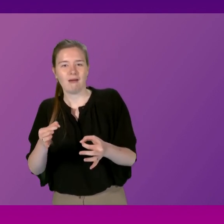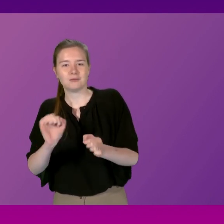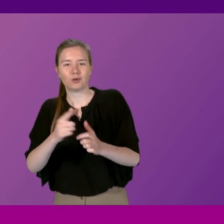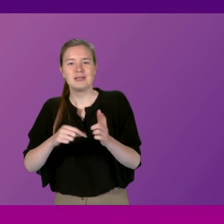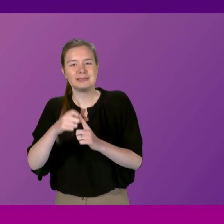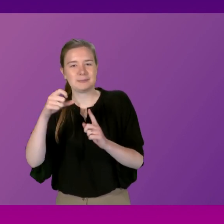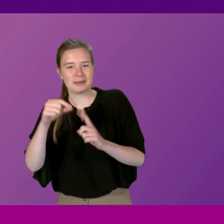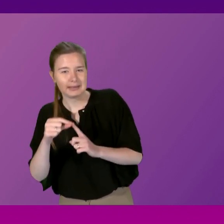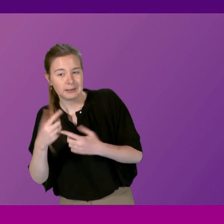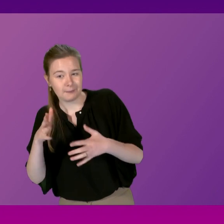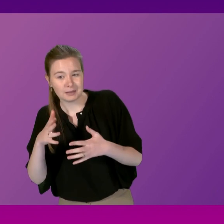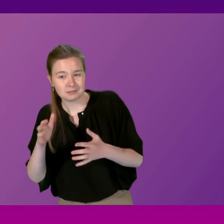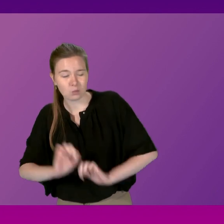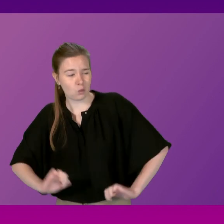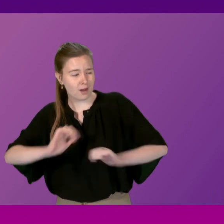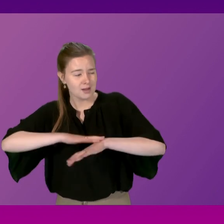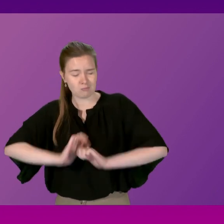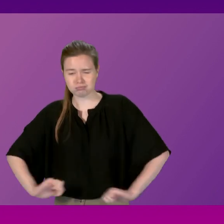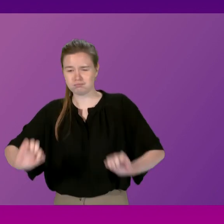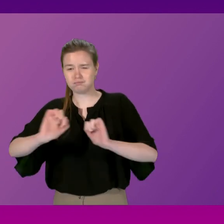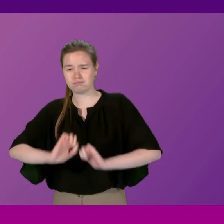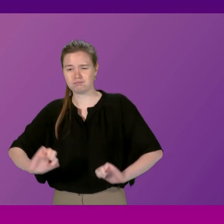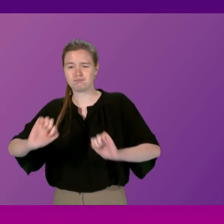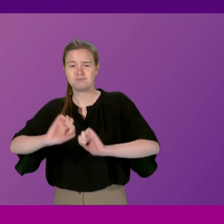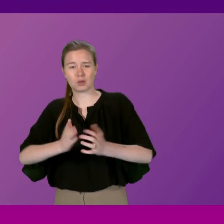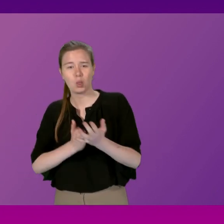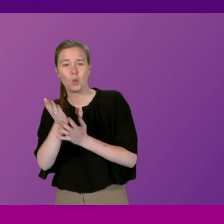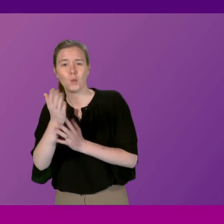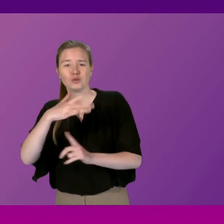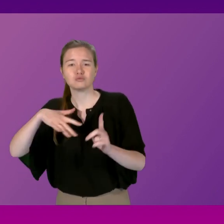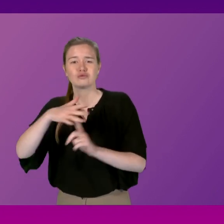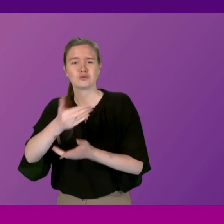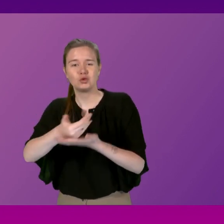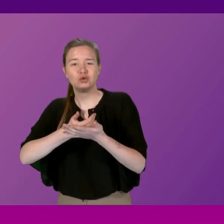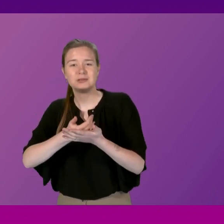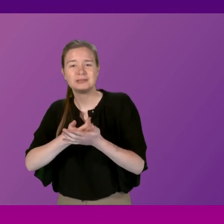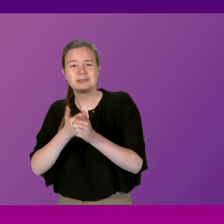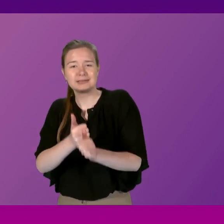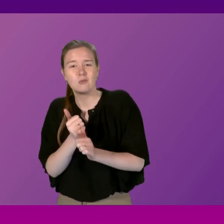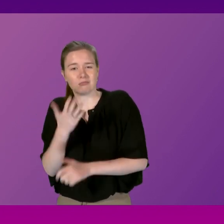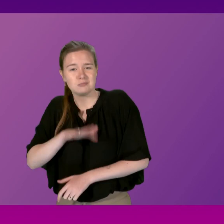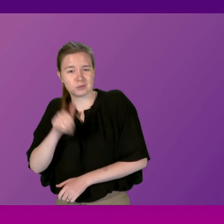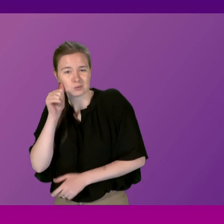of ADP and the challenging wait times to get through to Social Security Scotland to get the support and advice that people need?